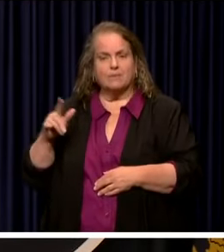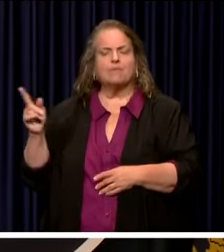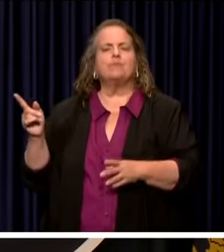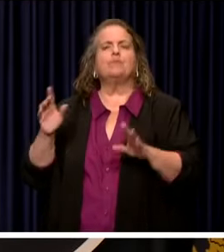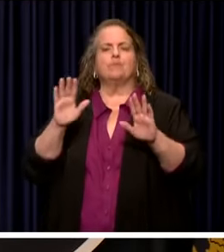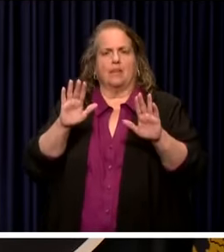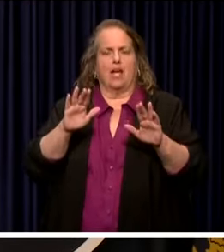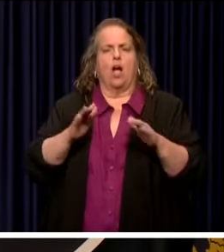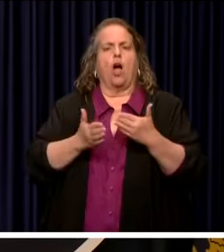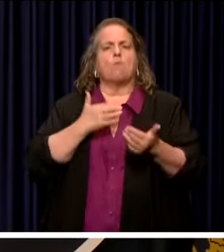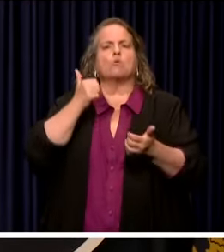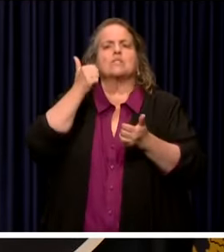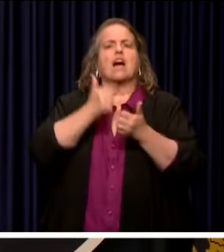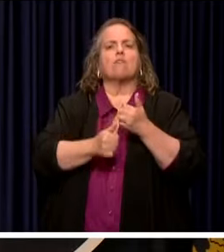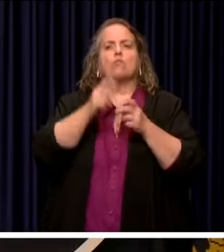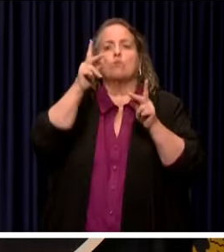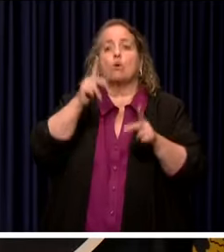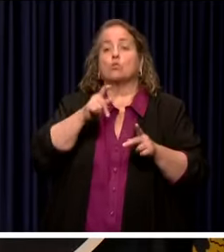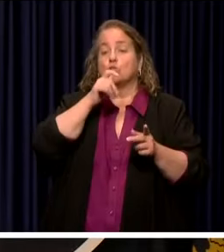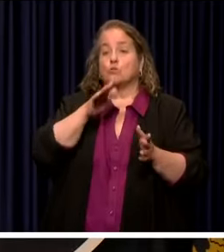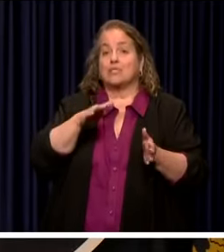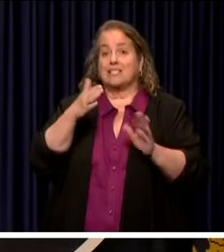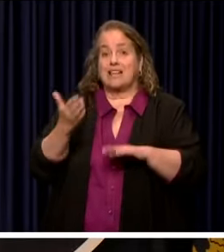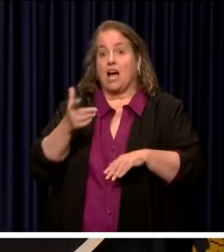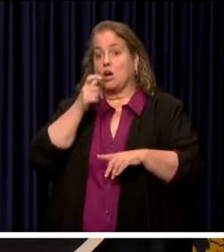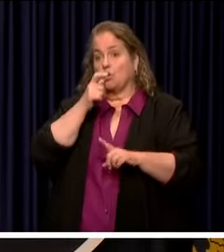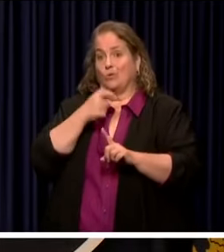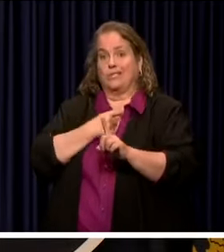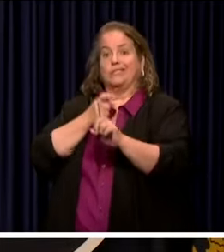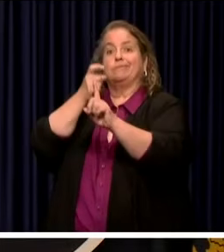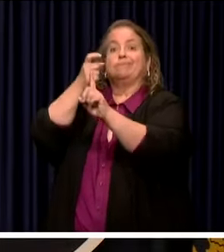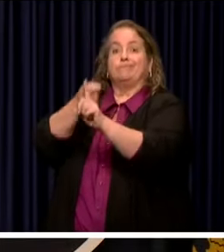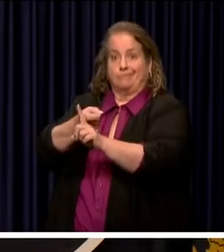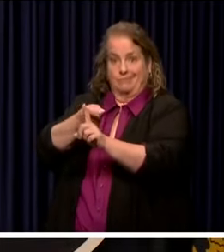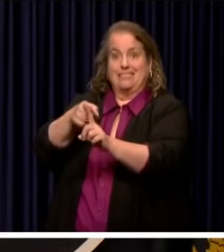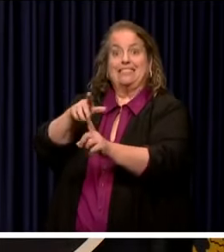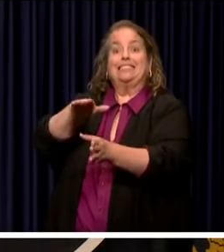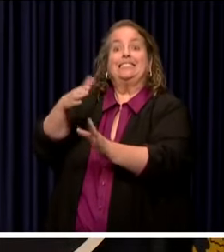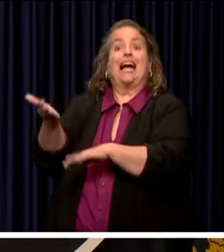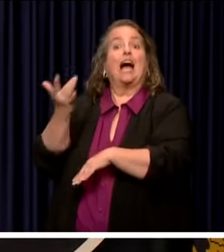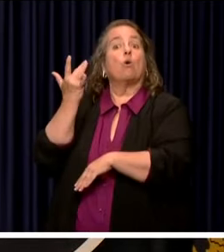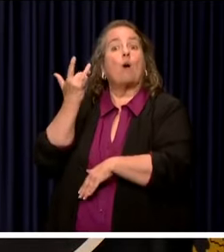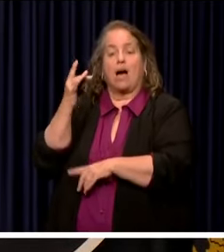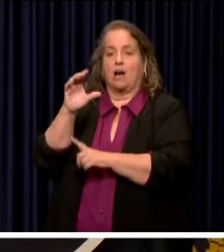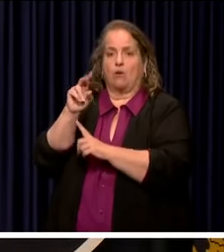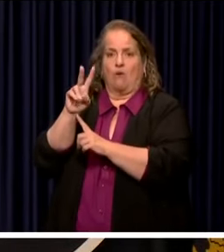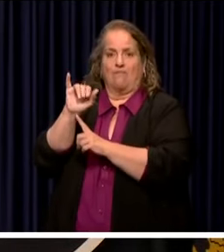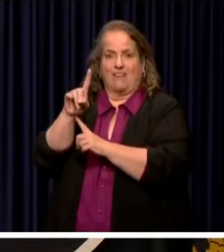PHIL. THE UNIVERSITY OF KENTUCKY